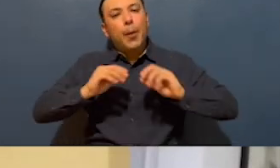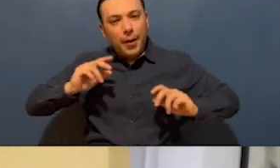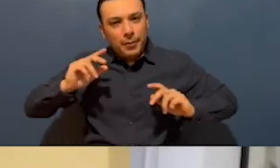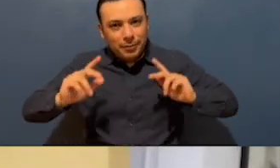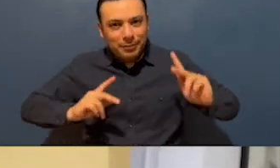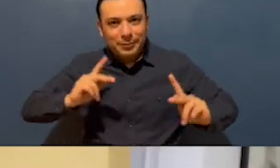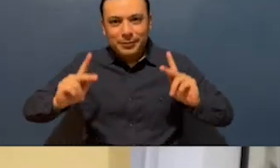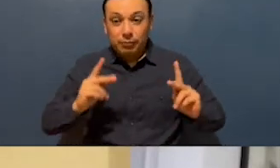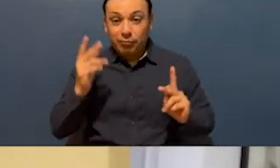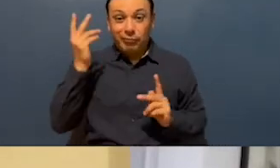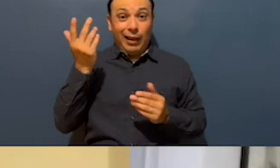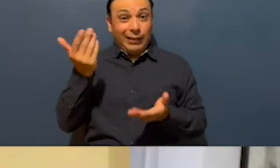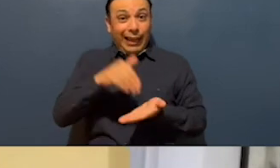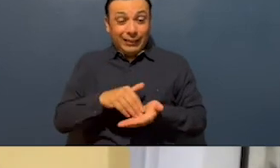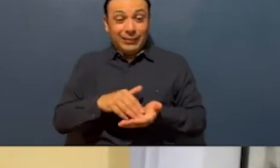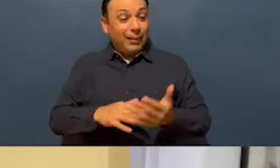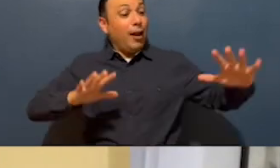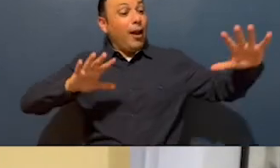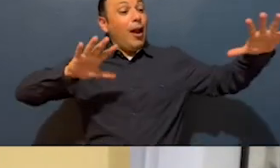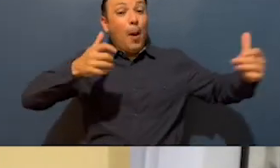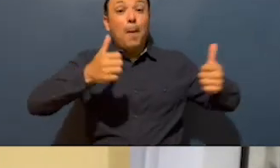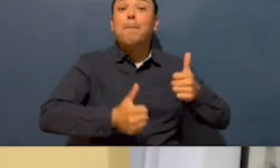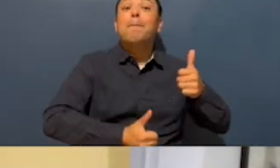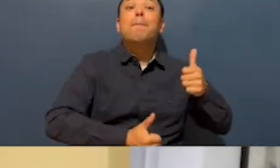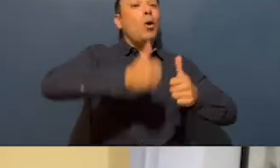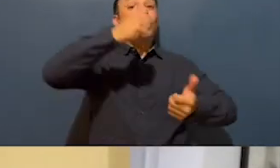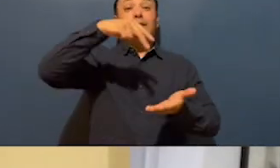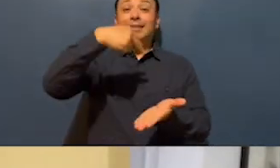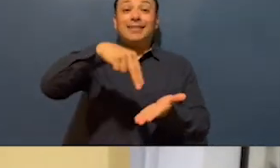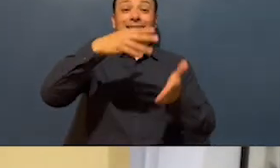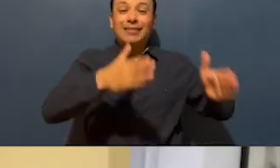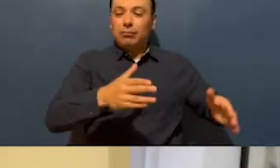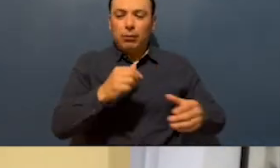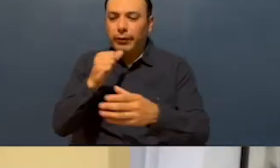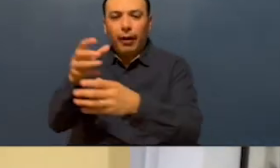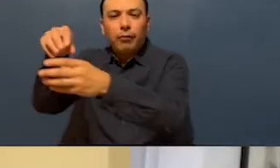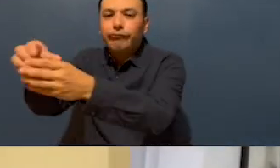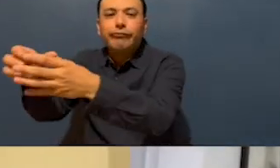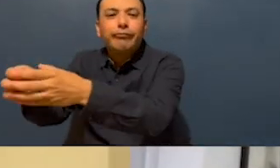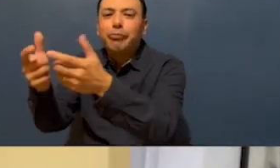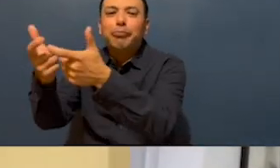but actually, the thing is, a majority of our dance field actually lives outside of that. So if we're